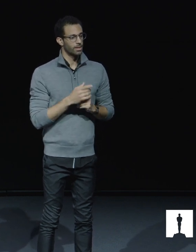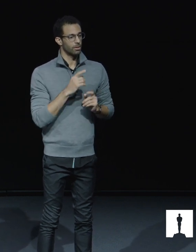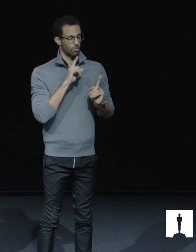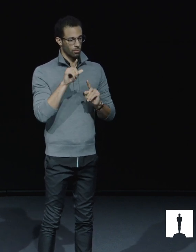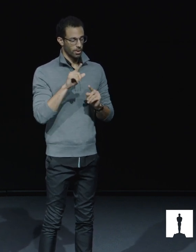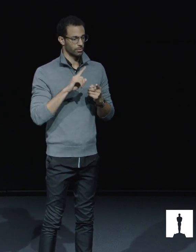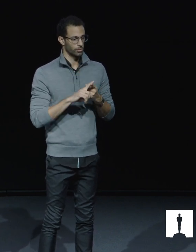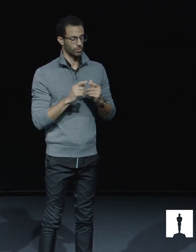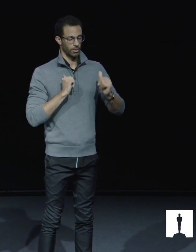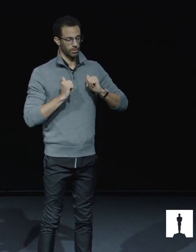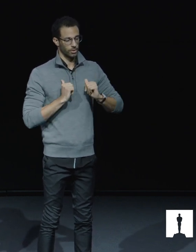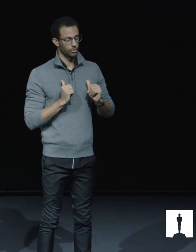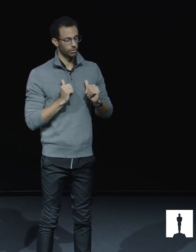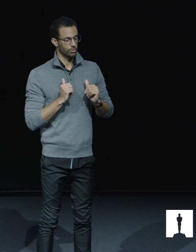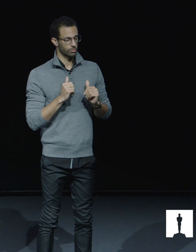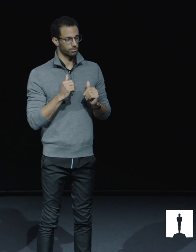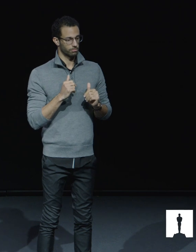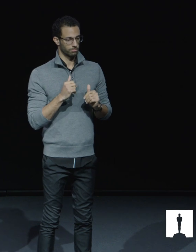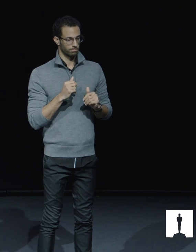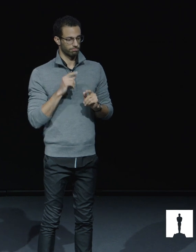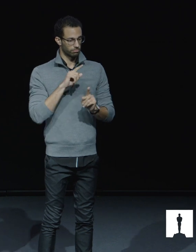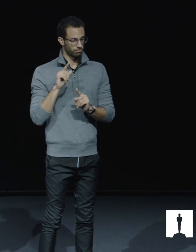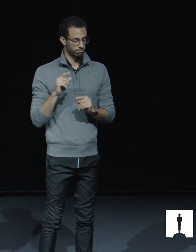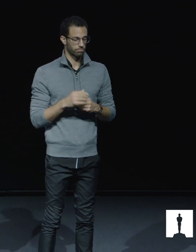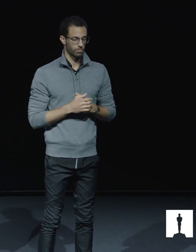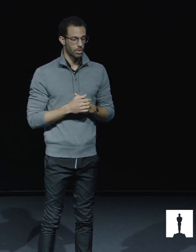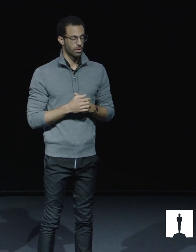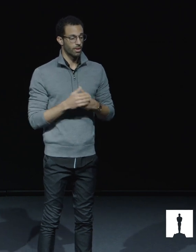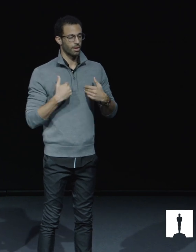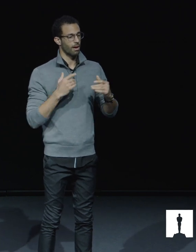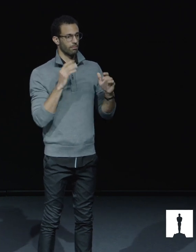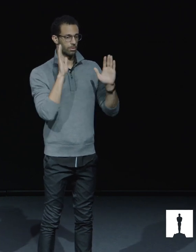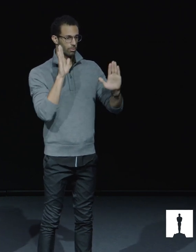you ever have a chance to read the book, there's an incredible account of Baldwin going to––as